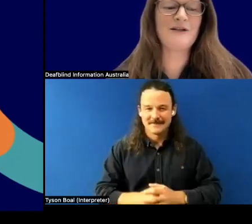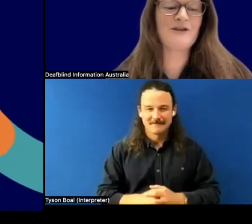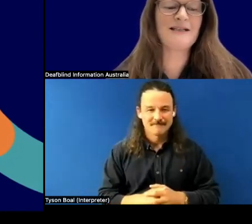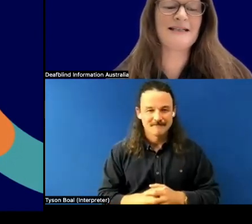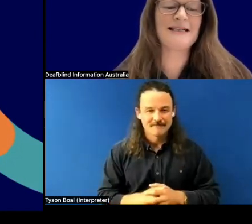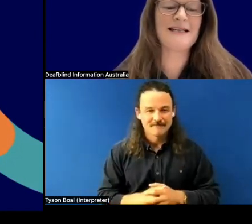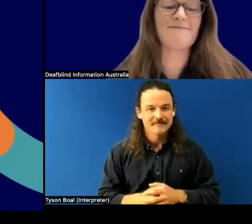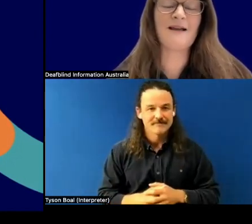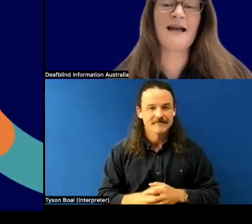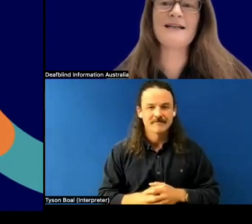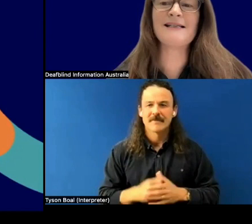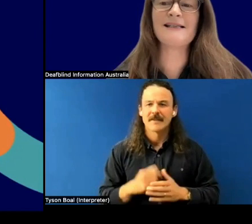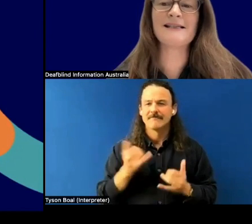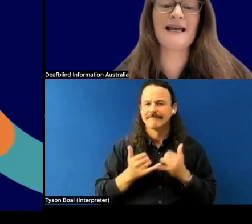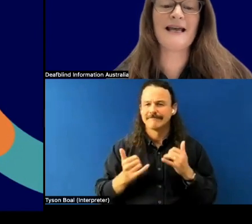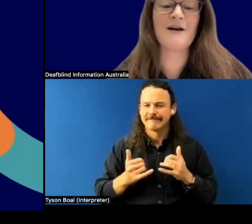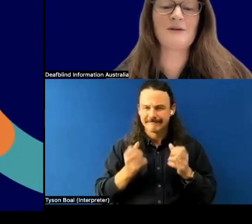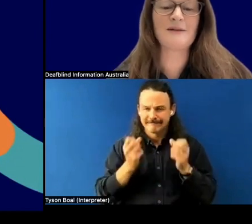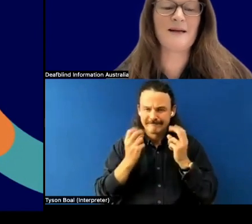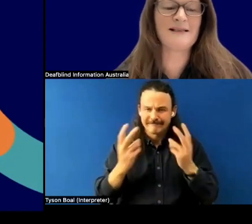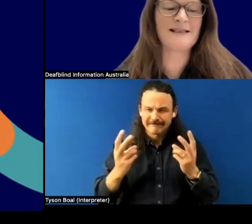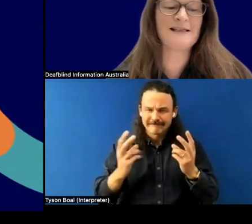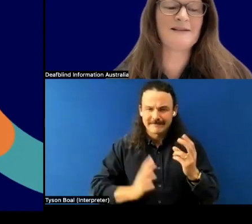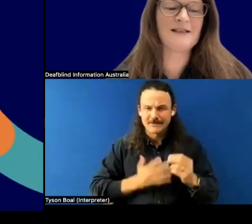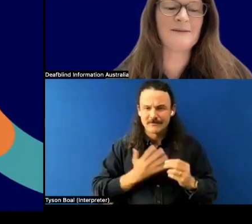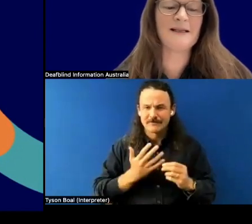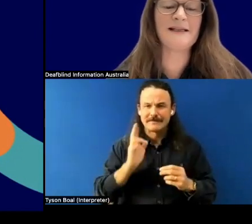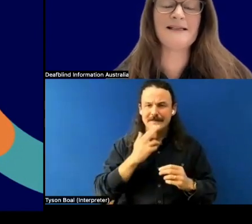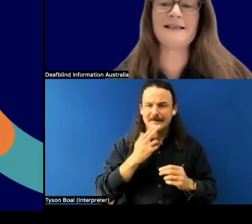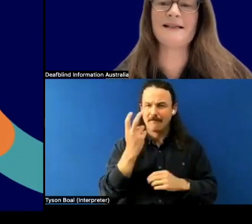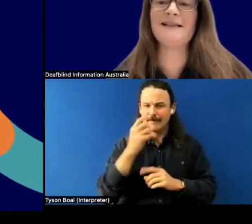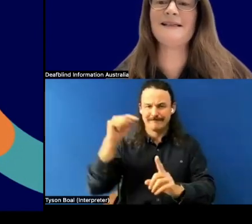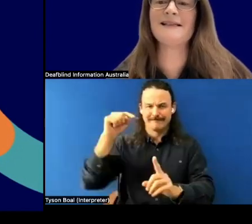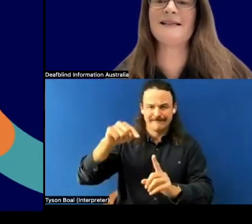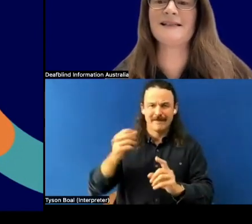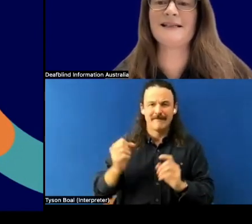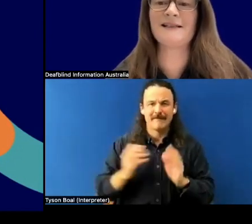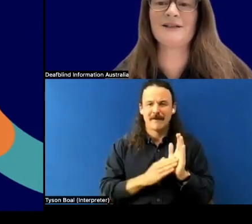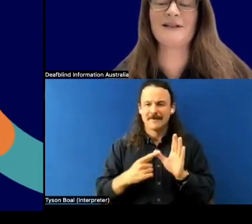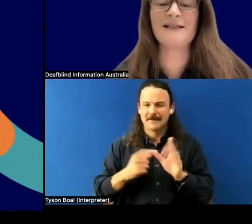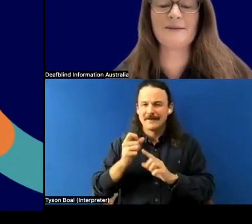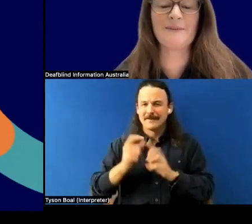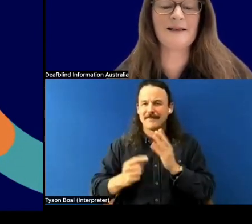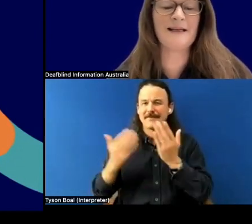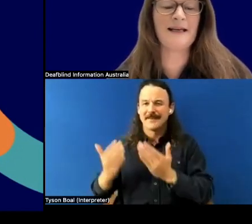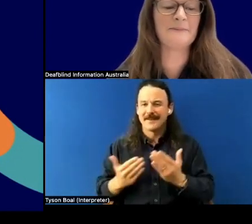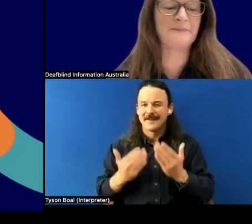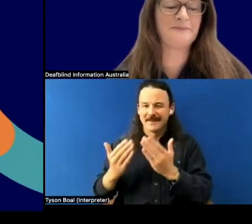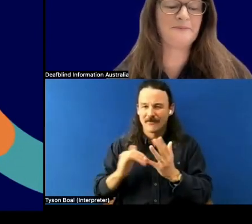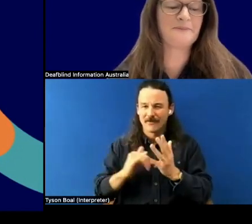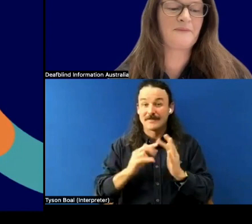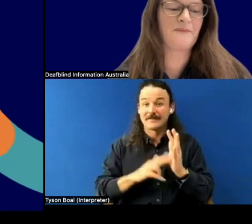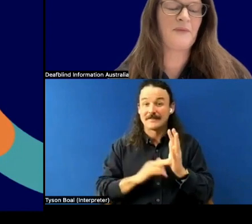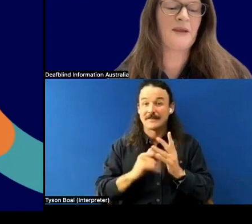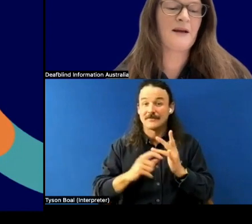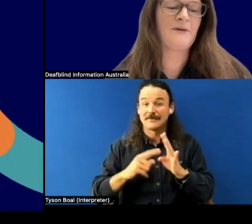interest in deafblindness and holds a Master of Disability Studies in Sensory Disability.